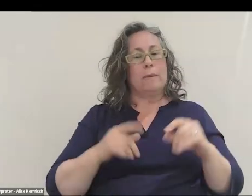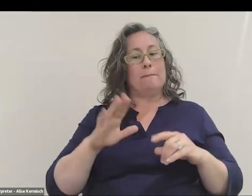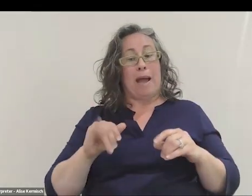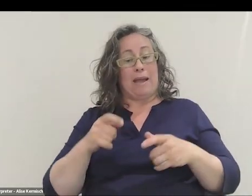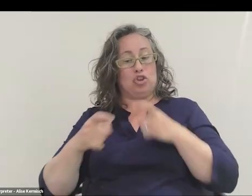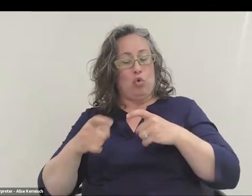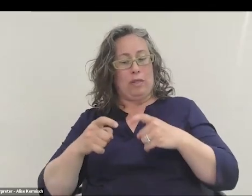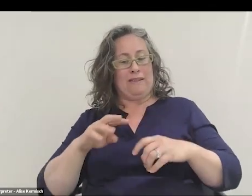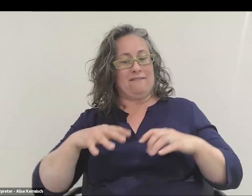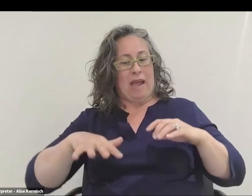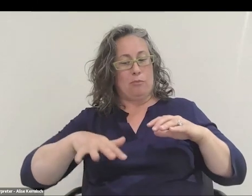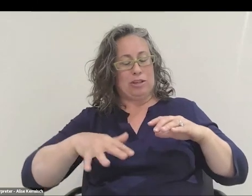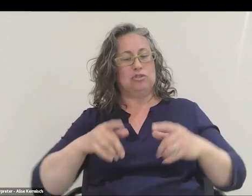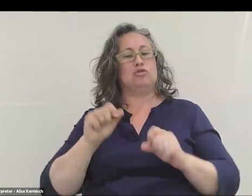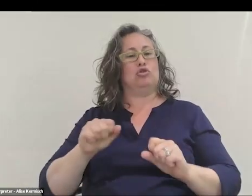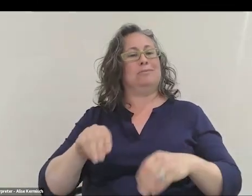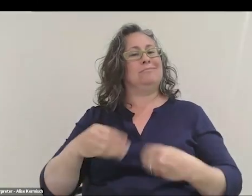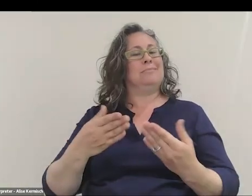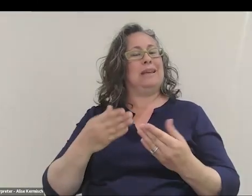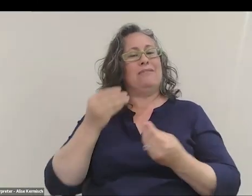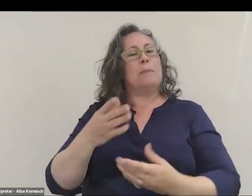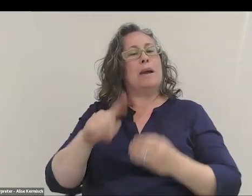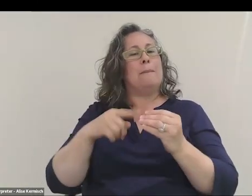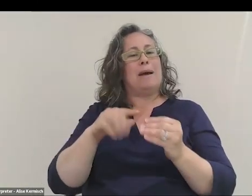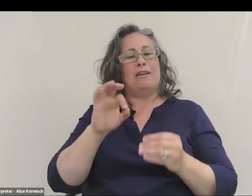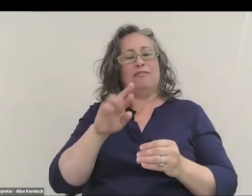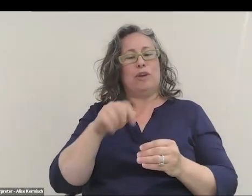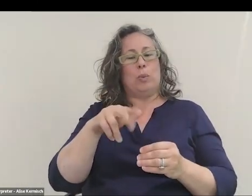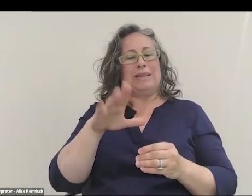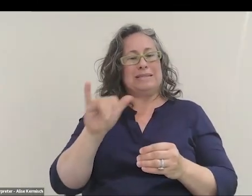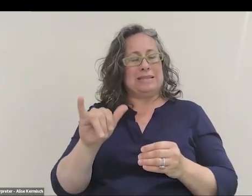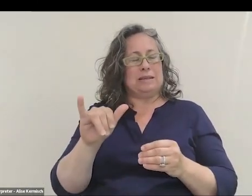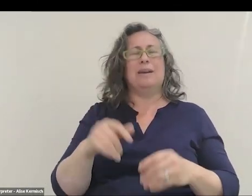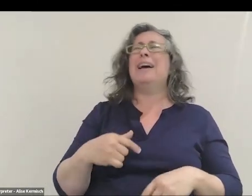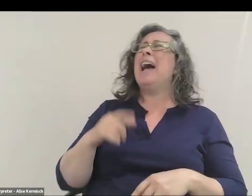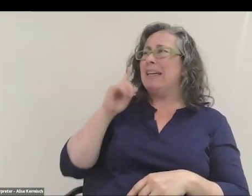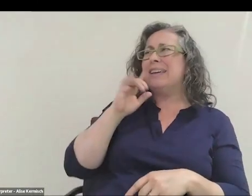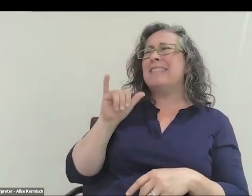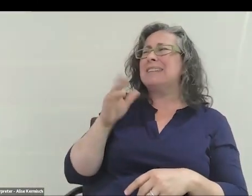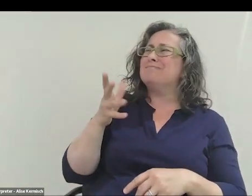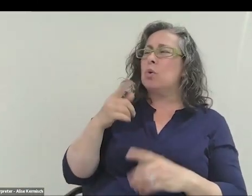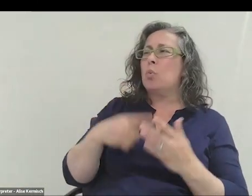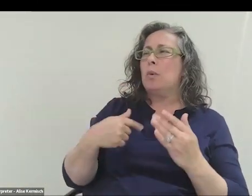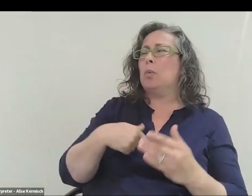on the frequency. Yes, I think that's what we're thinking. We have a couple different ideas because the orchestra